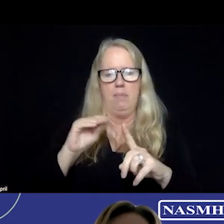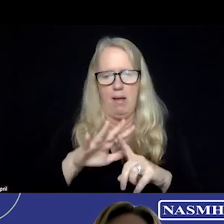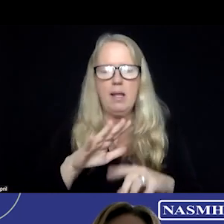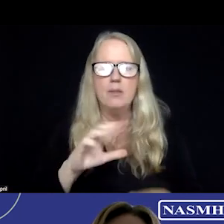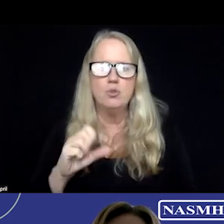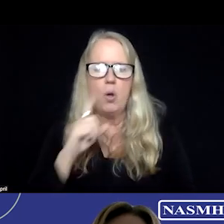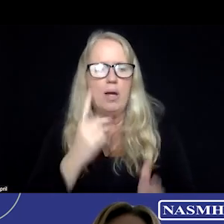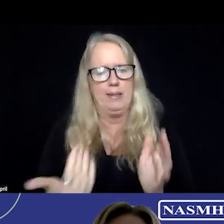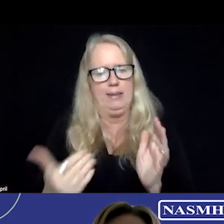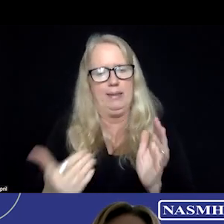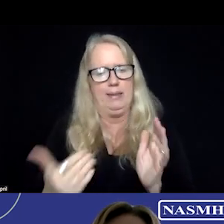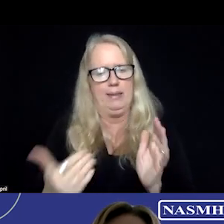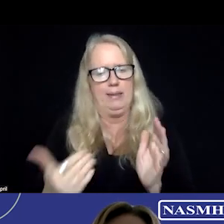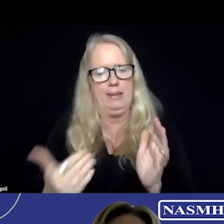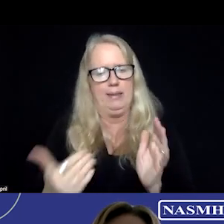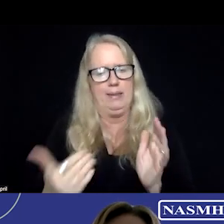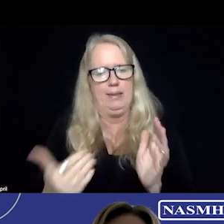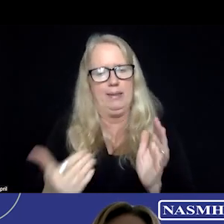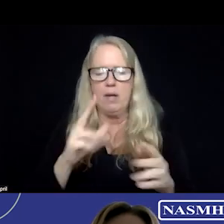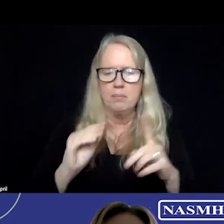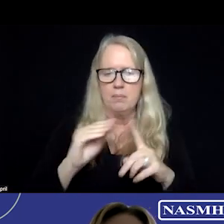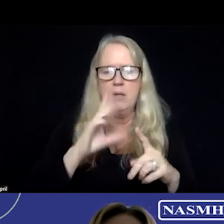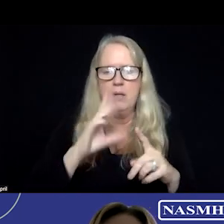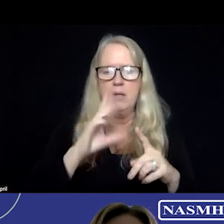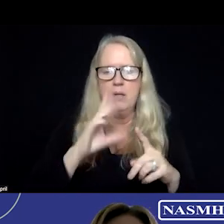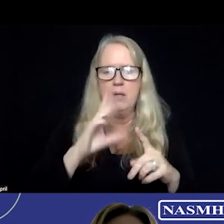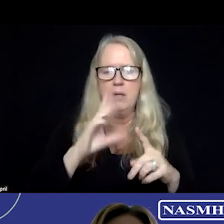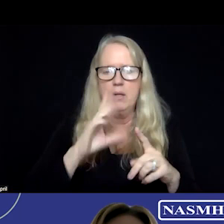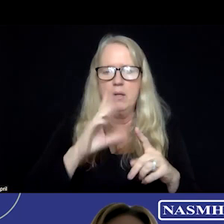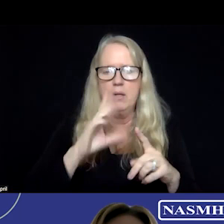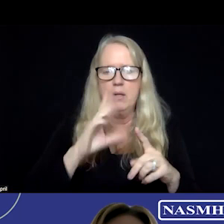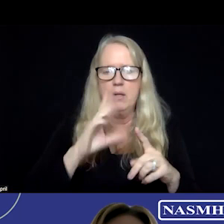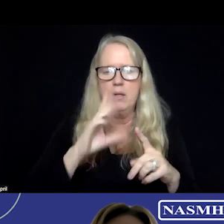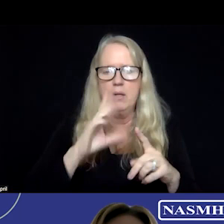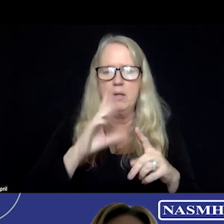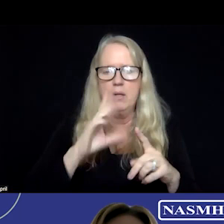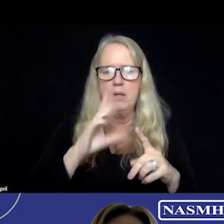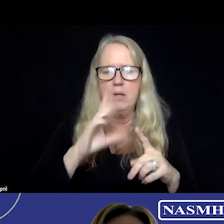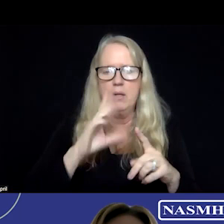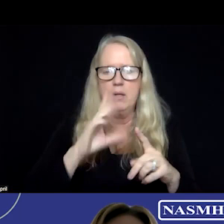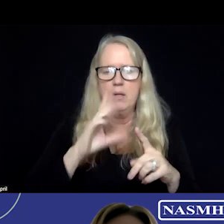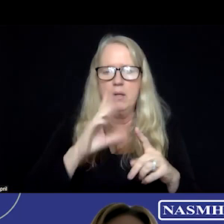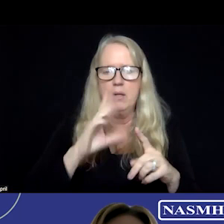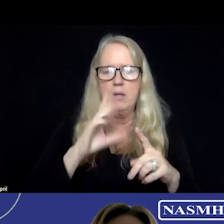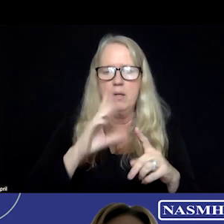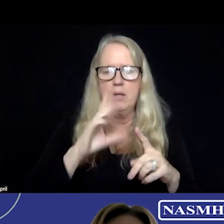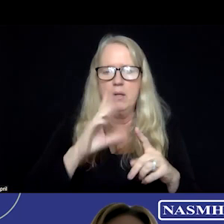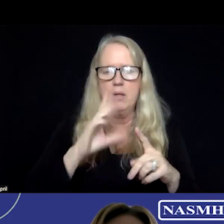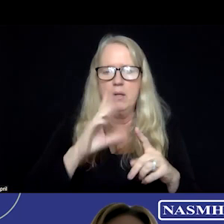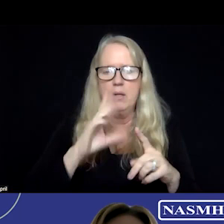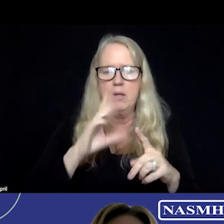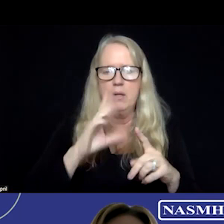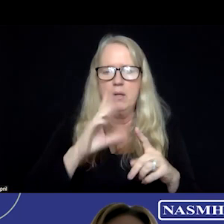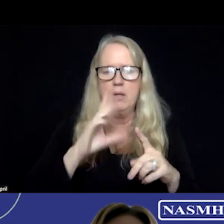WE LOOK FORWARD TO DOING THAT ON FUTURE CRISIS JAMS.